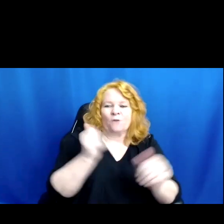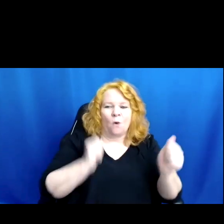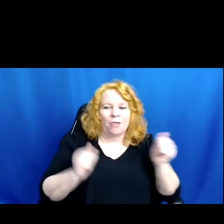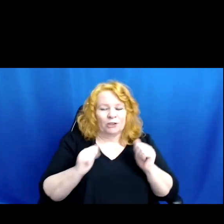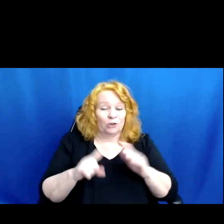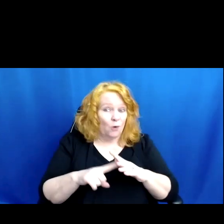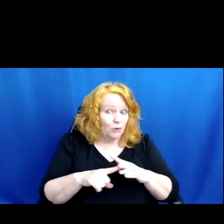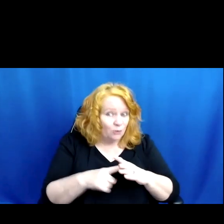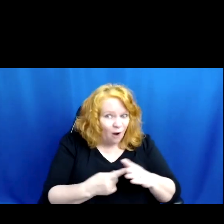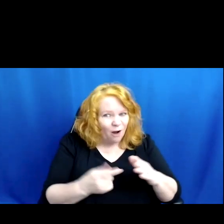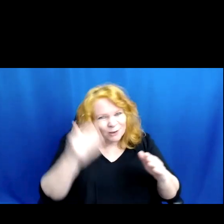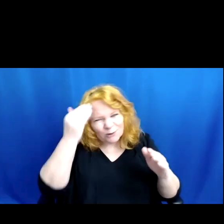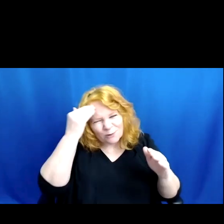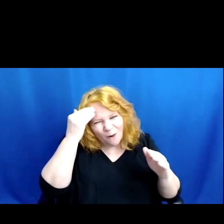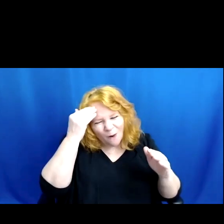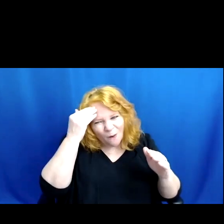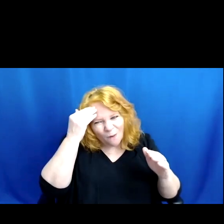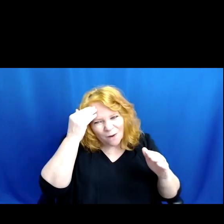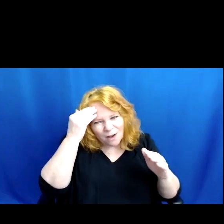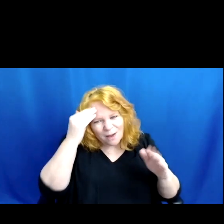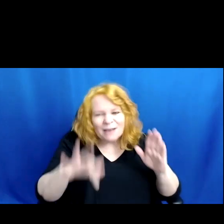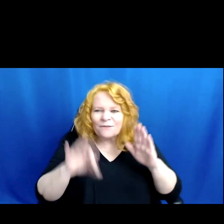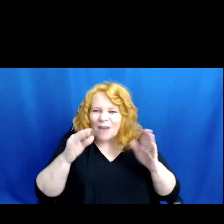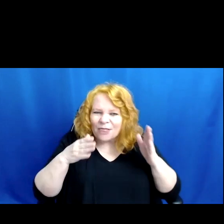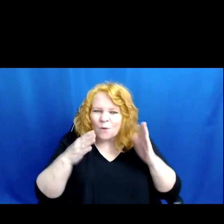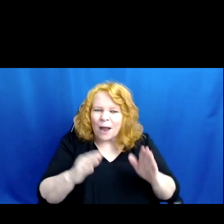To find a way of perhaps introducing Silly Sailor Syd.